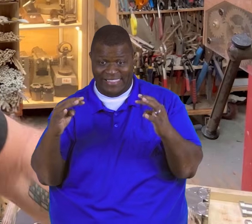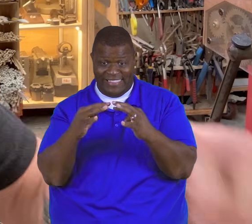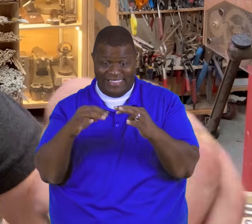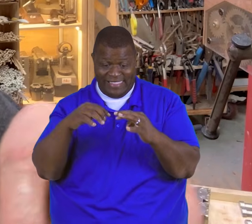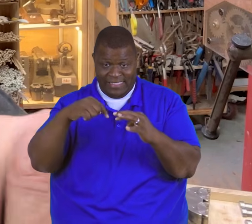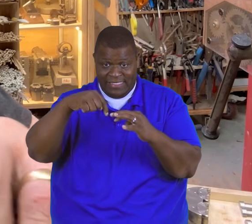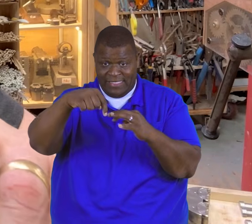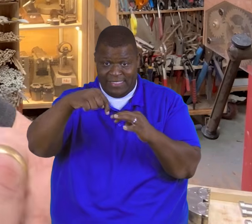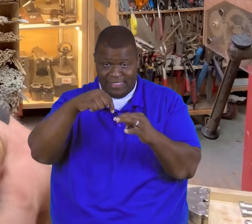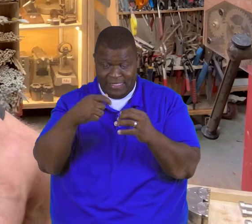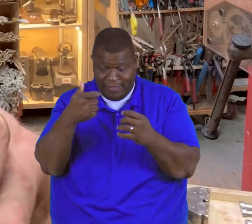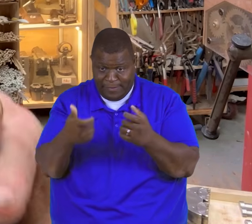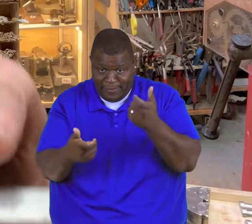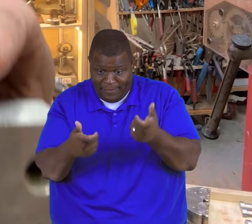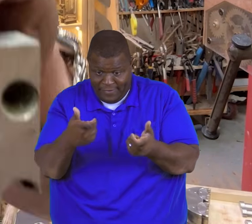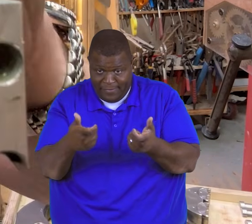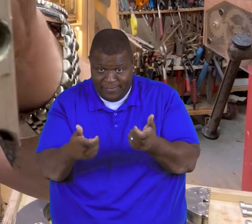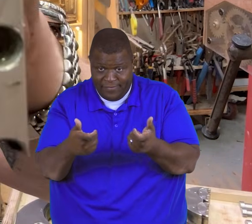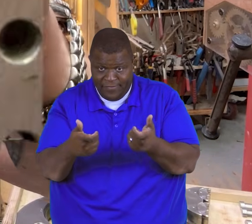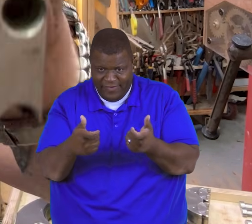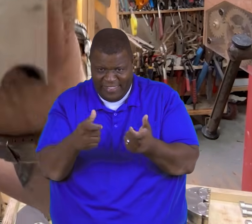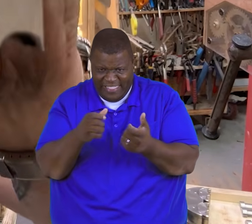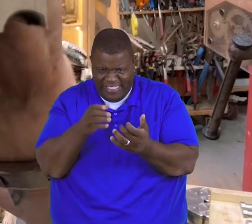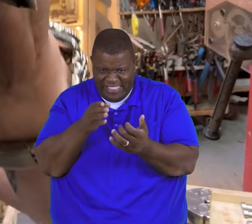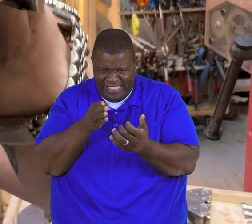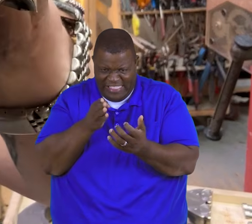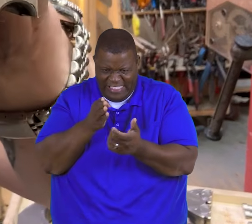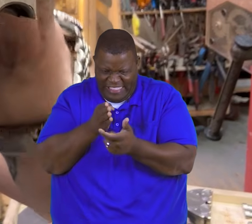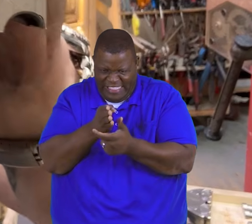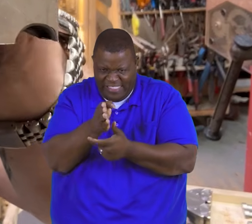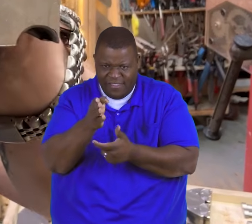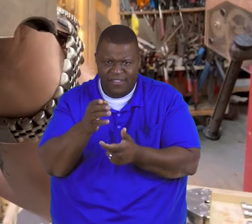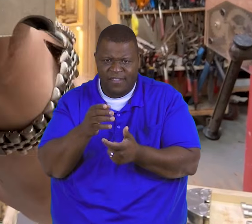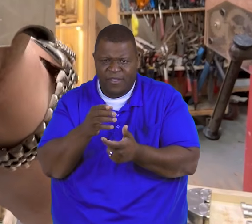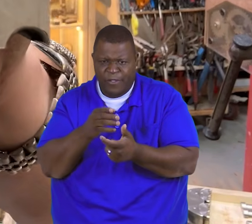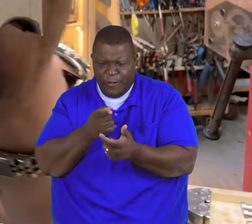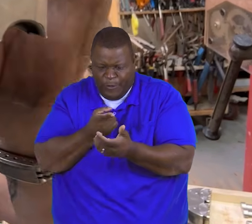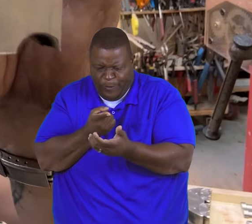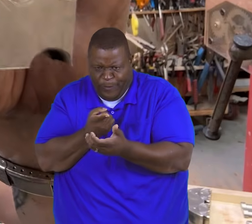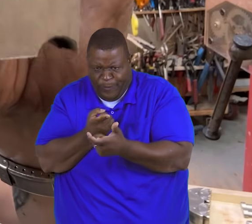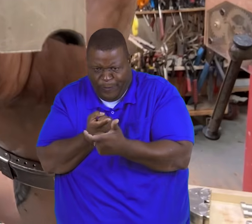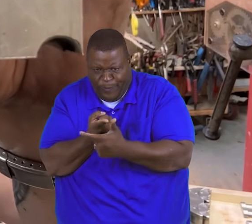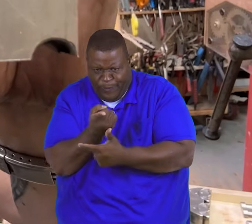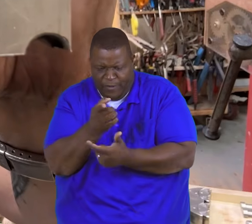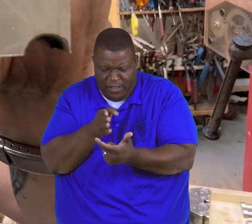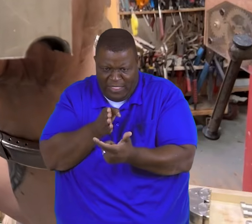and I'm milling them out with a carbide ball and mill.